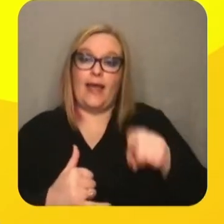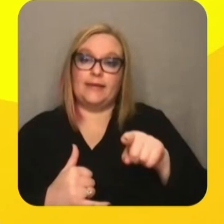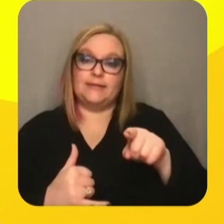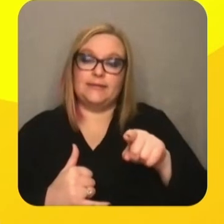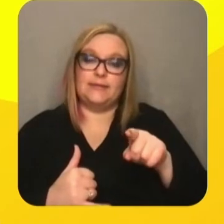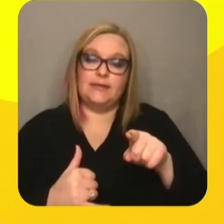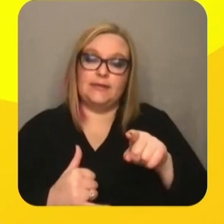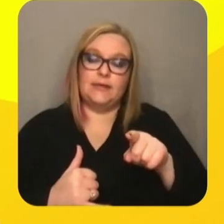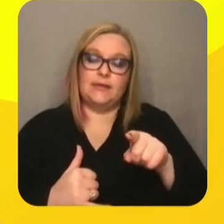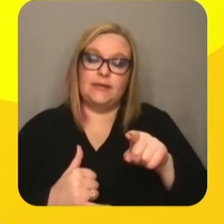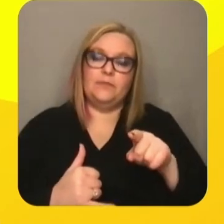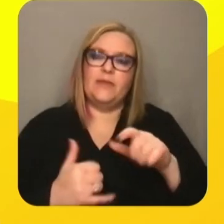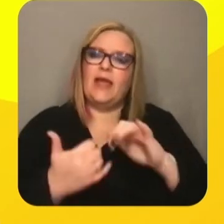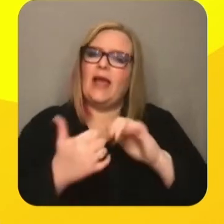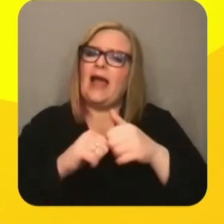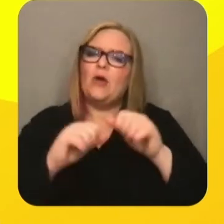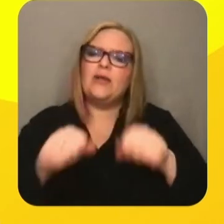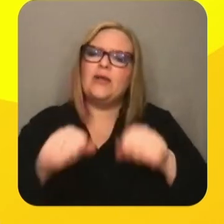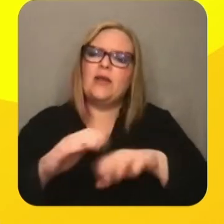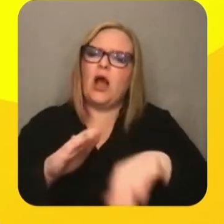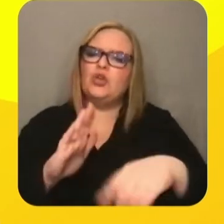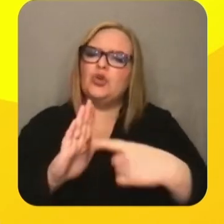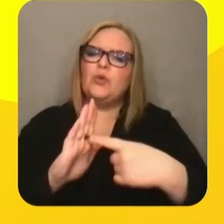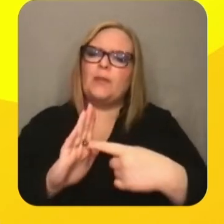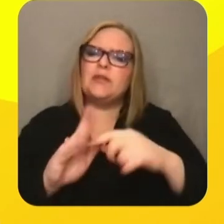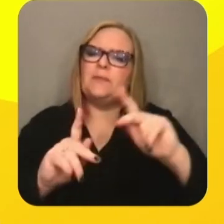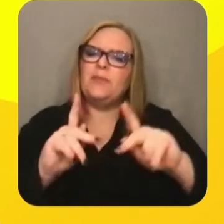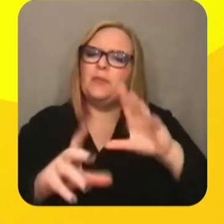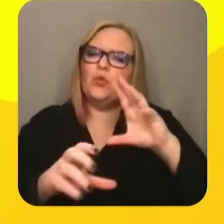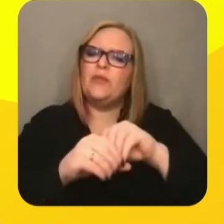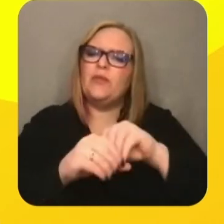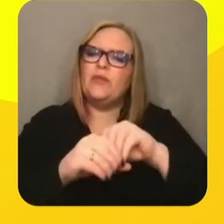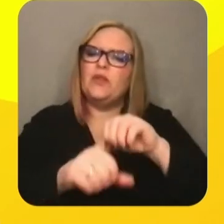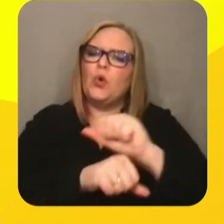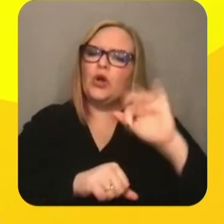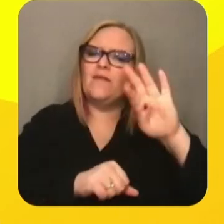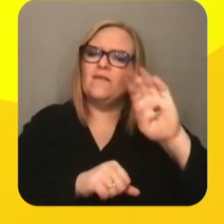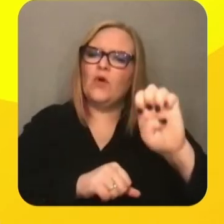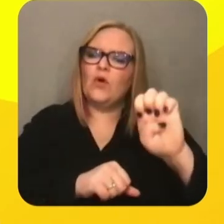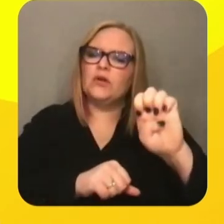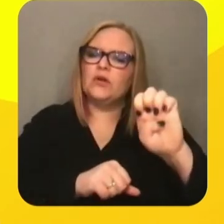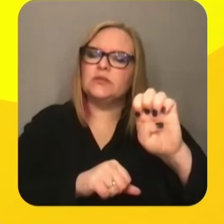How can underrepresented people in the workforce gain a seat at the decision-making table?